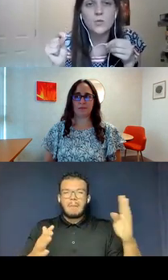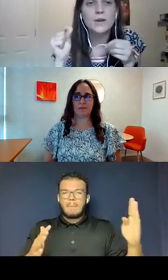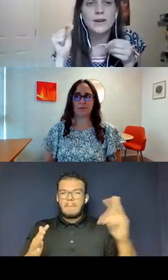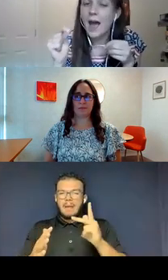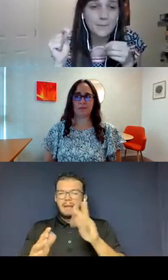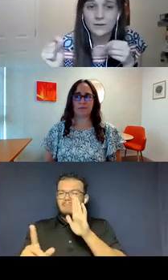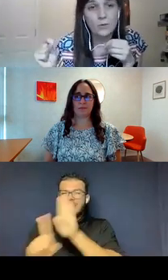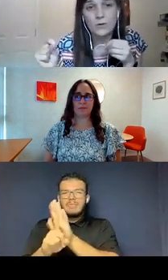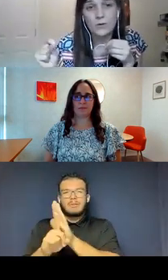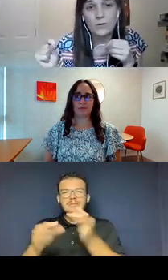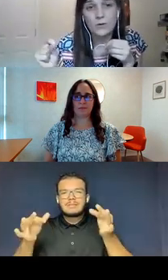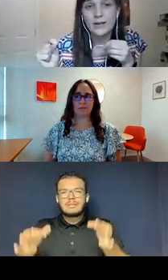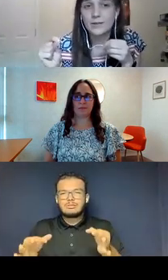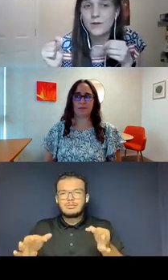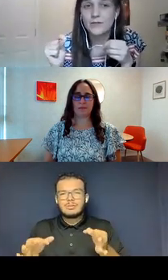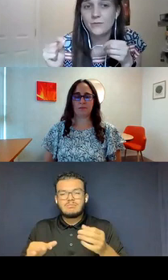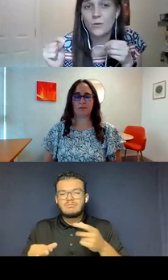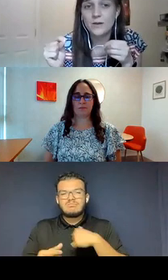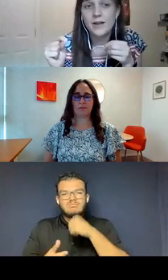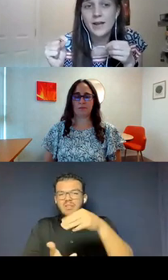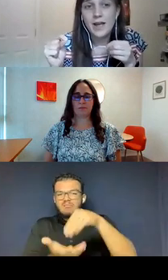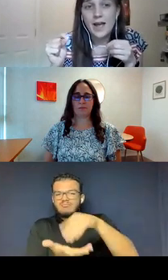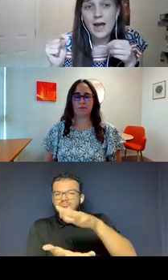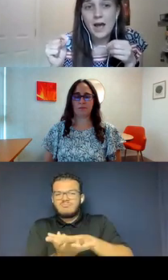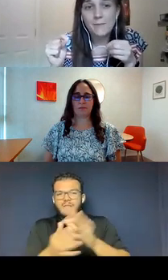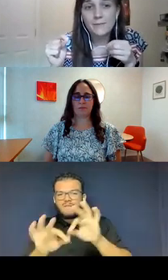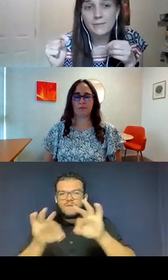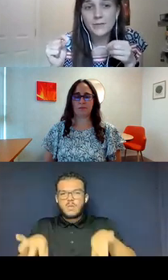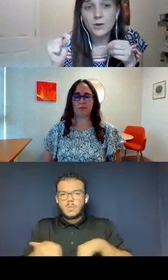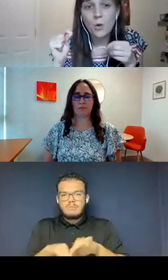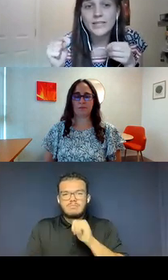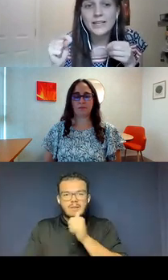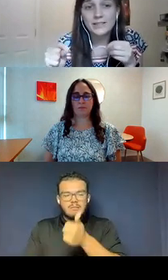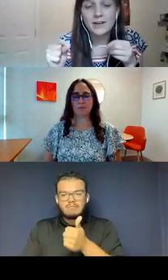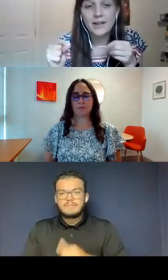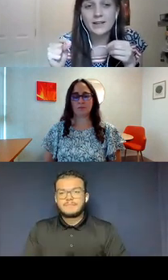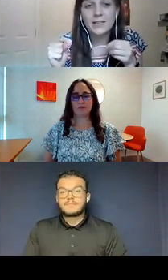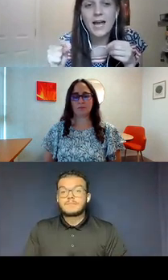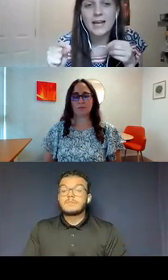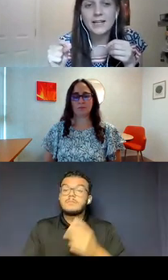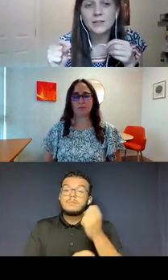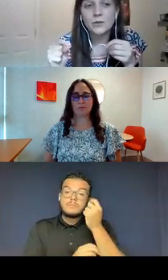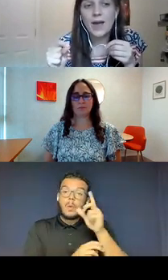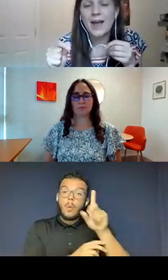you would not be reporting them on the form. You're only considering clients who